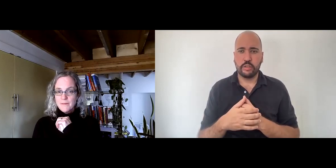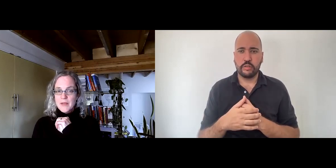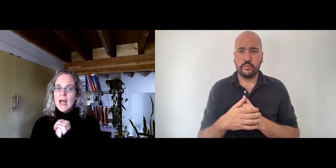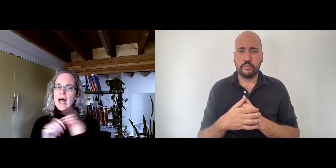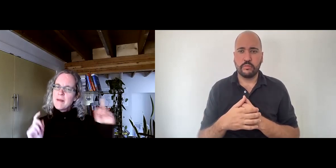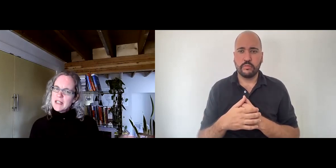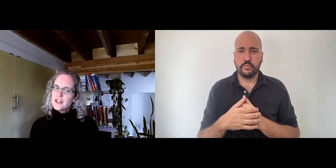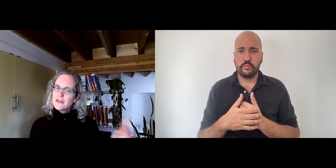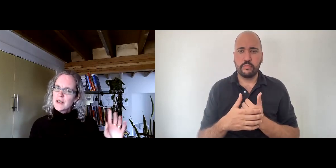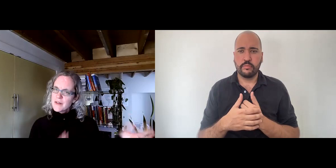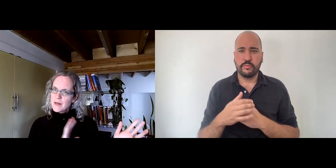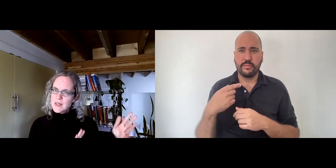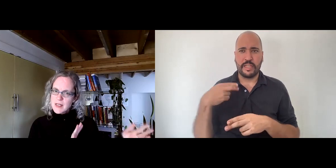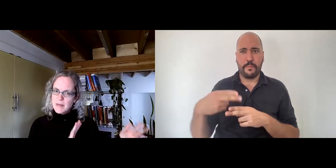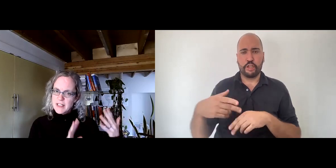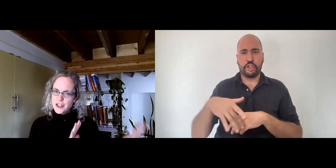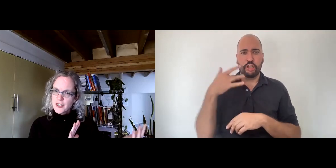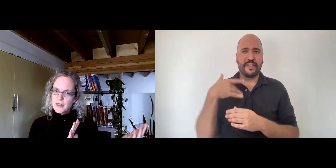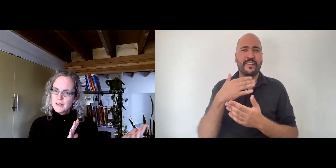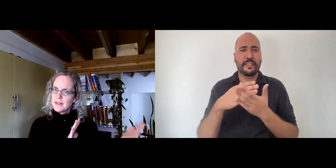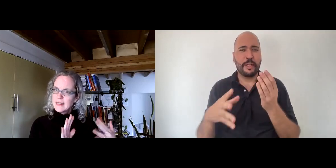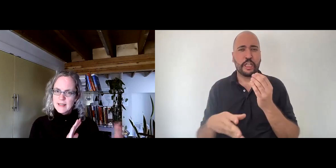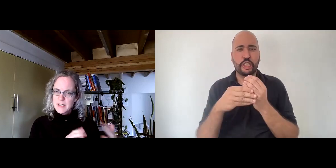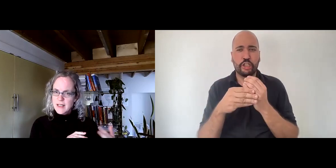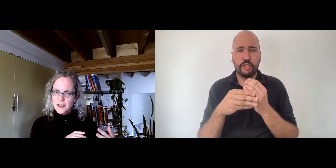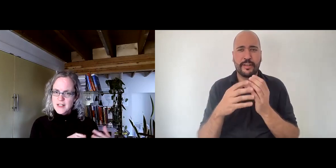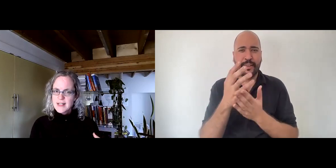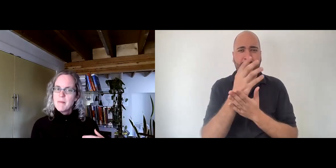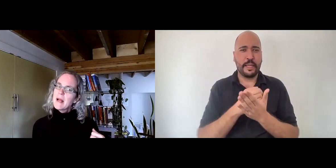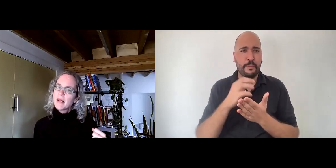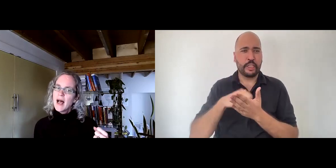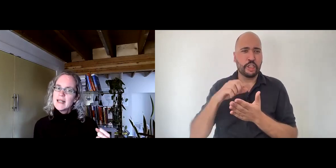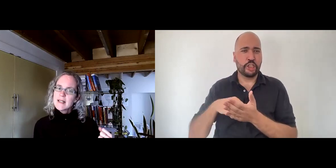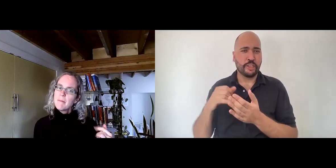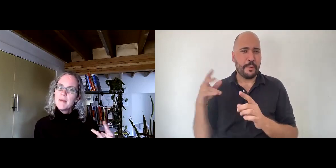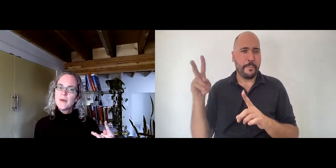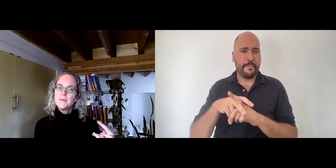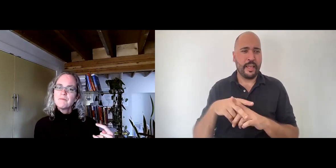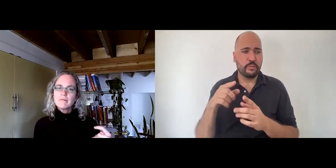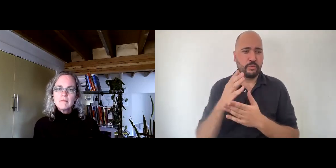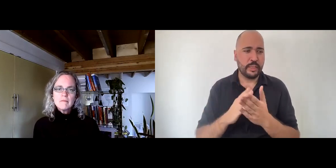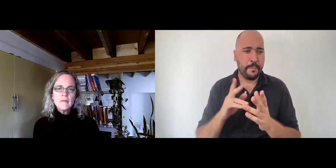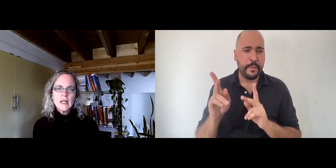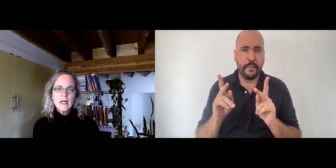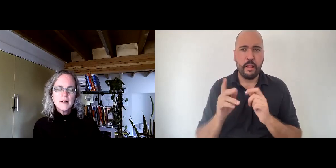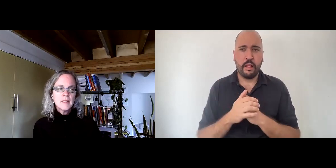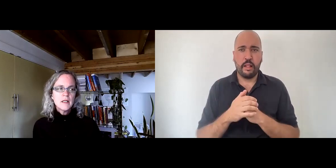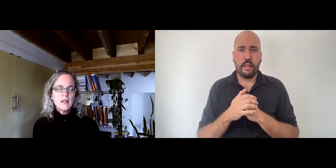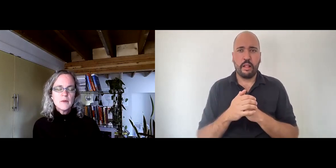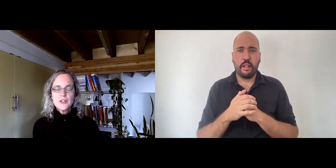And I mentioned earlier that there were some additional income deductions that may apply to some people which could reduce their countable income even more, which means they could get more SSI.